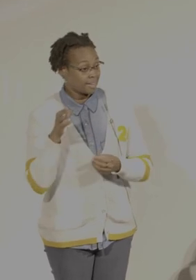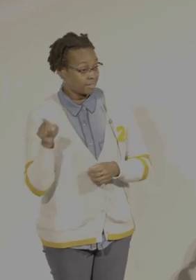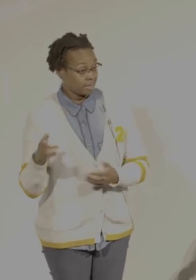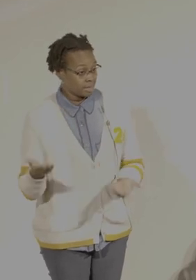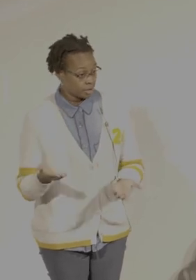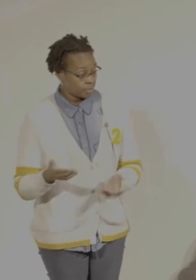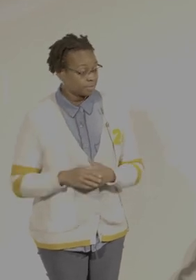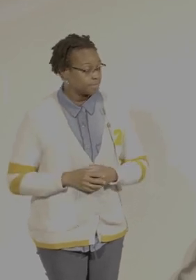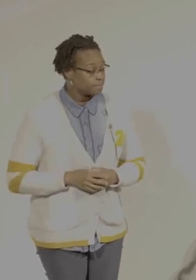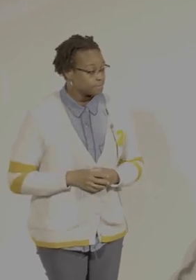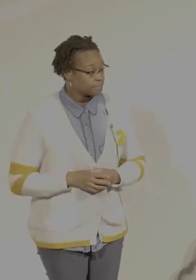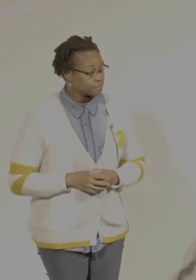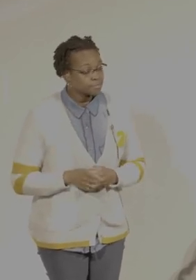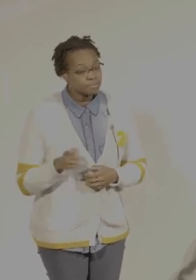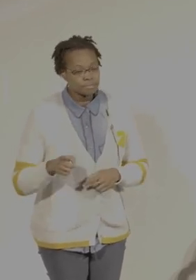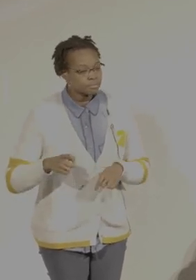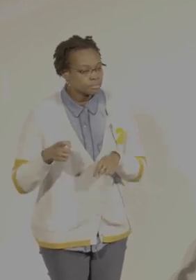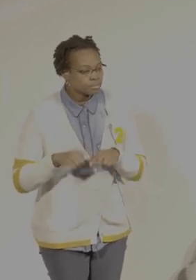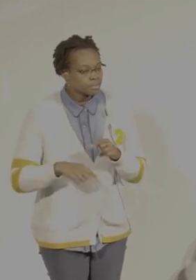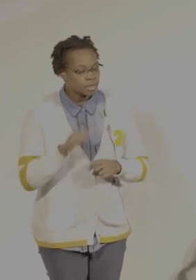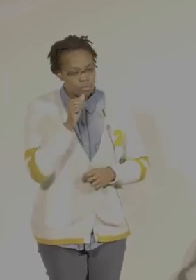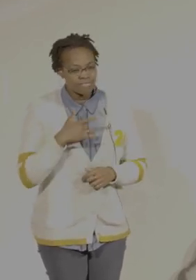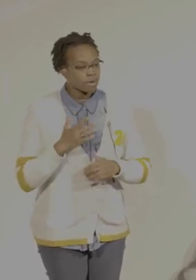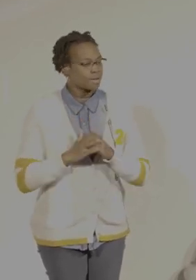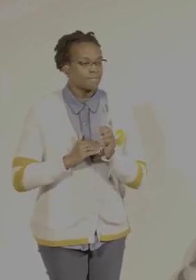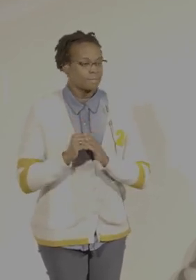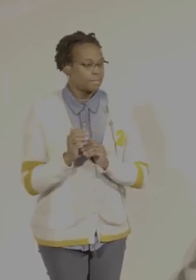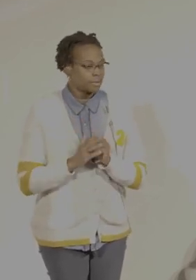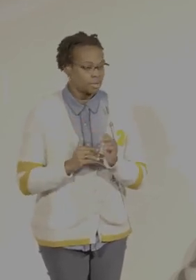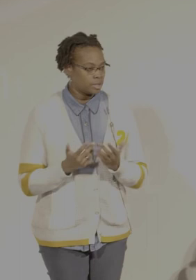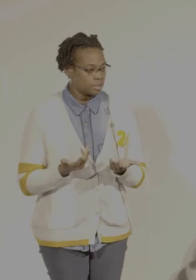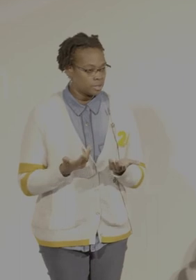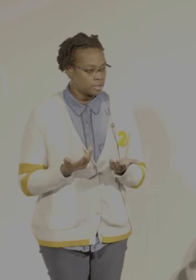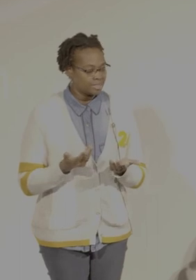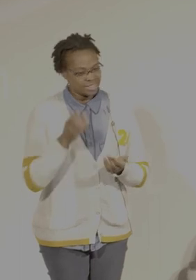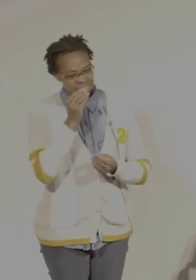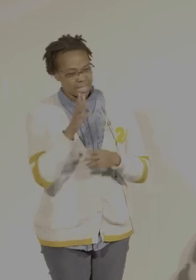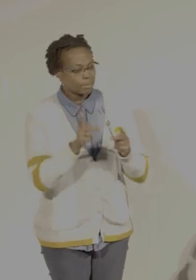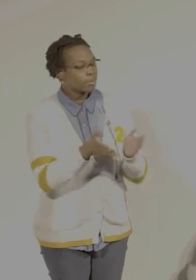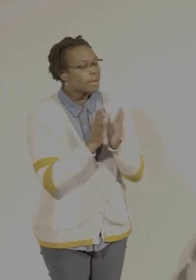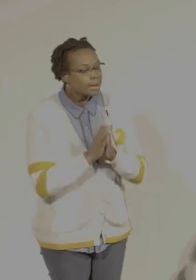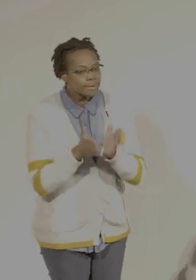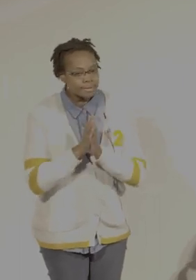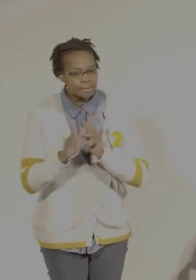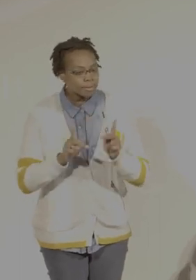is that he could not, he would not feel comfortable telling people, asking people to go protest